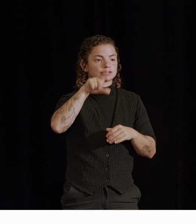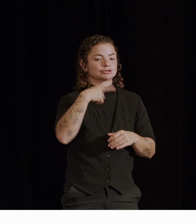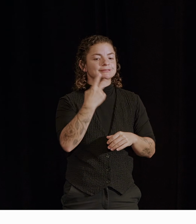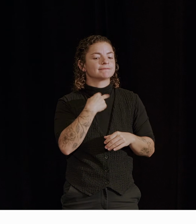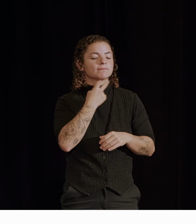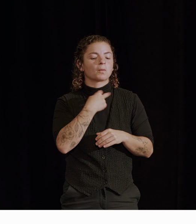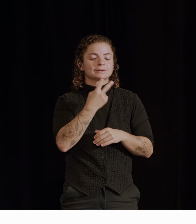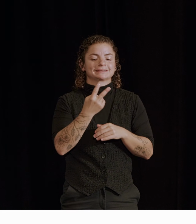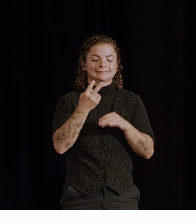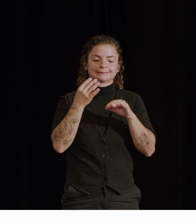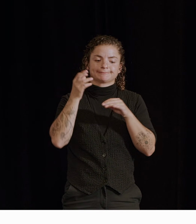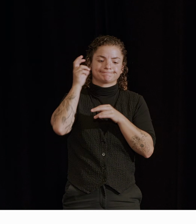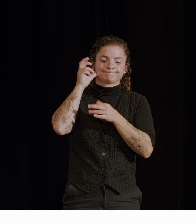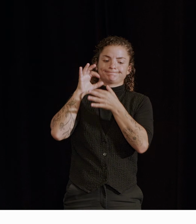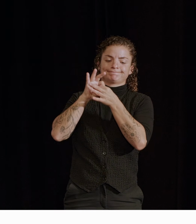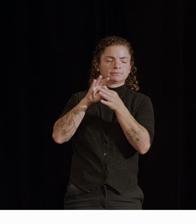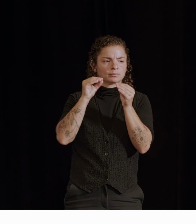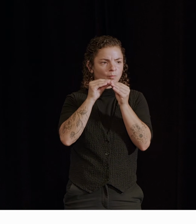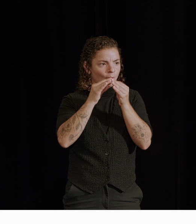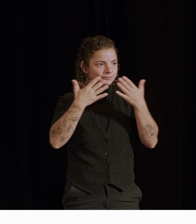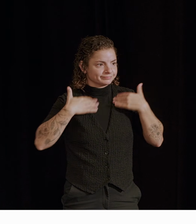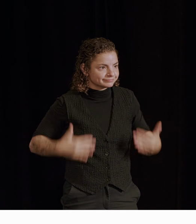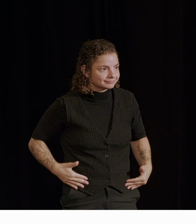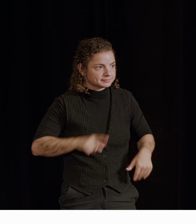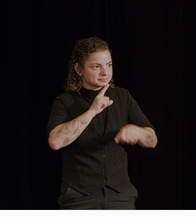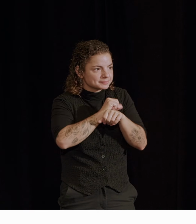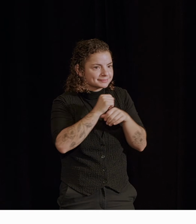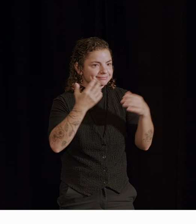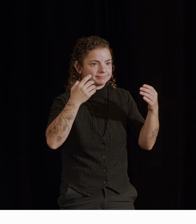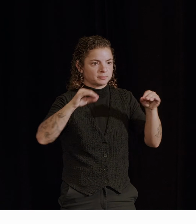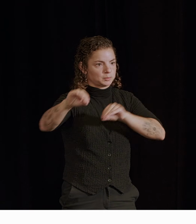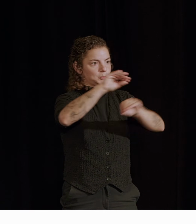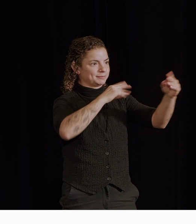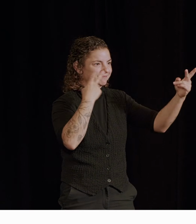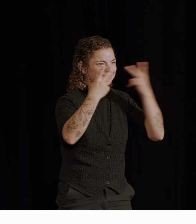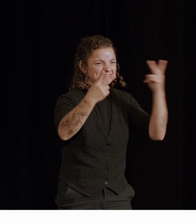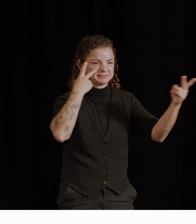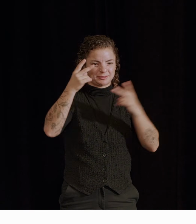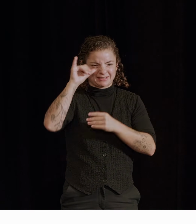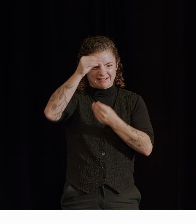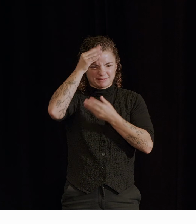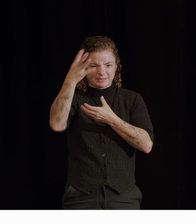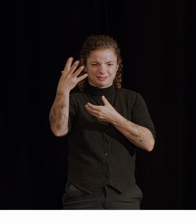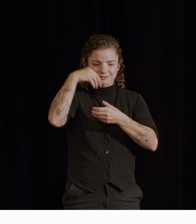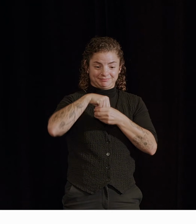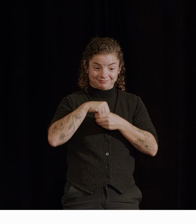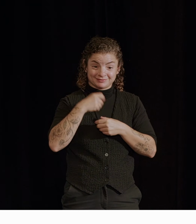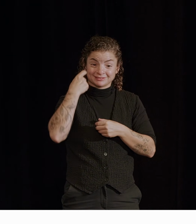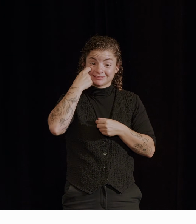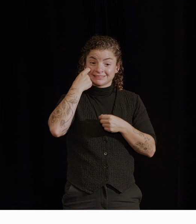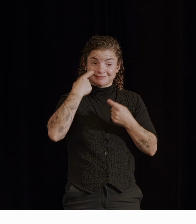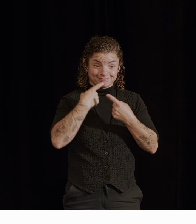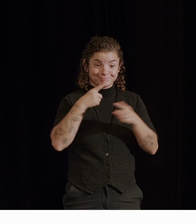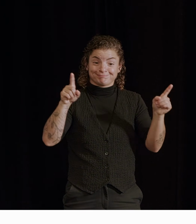We recently introduced the Meta Neural Band. That is this wrist-worn device that I'm wearing right now. I'm holding